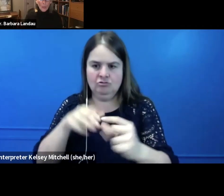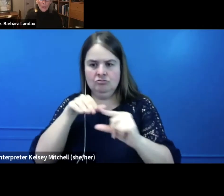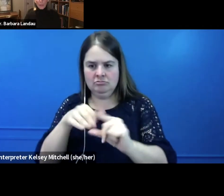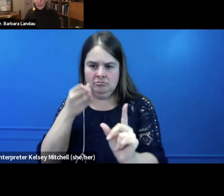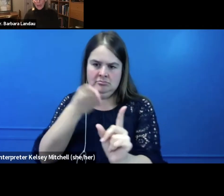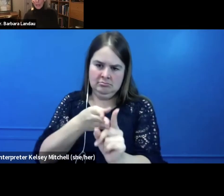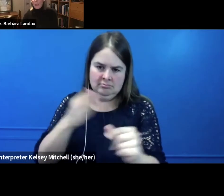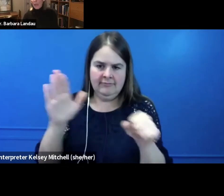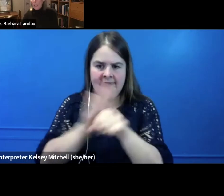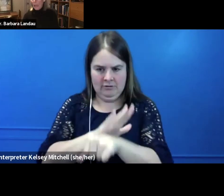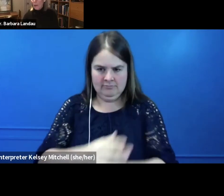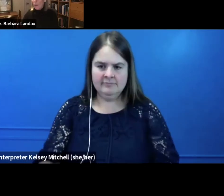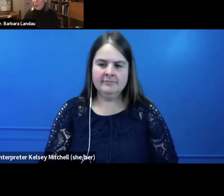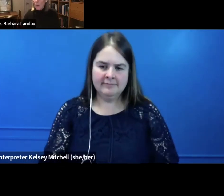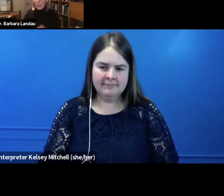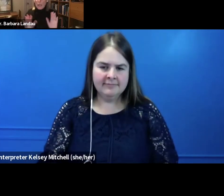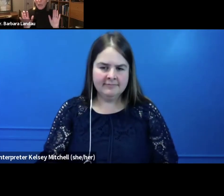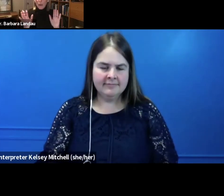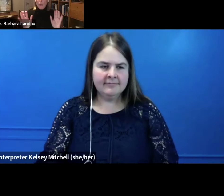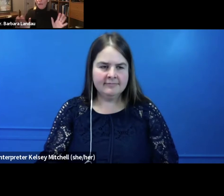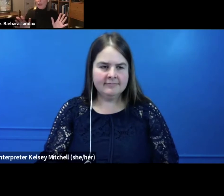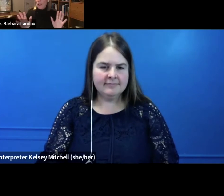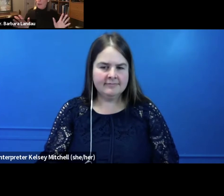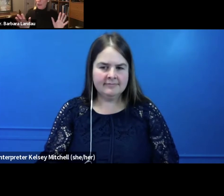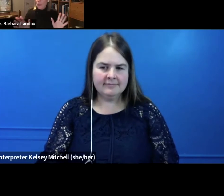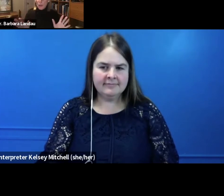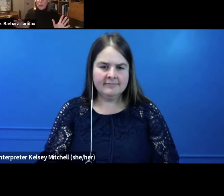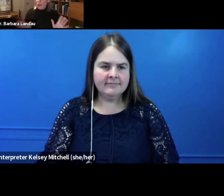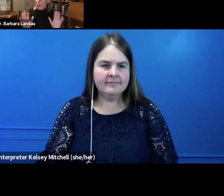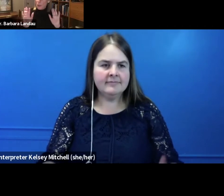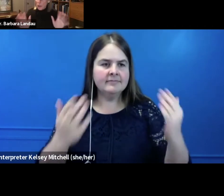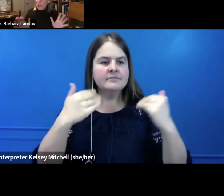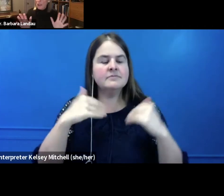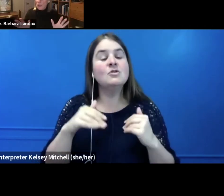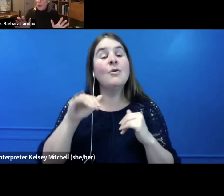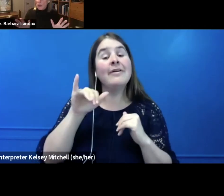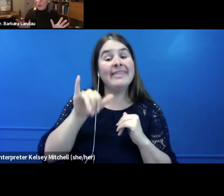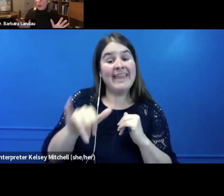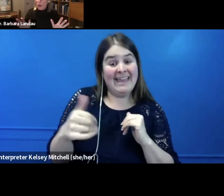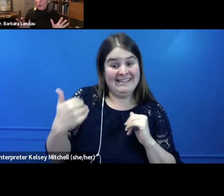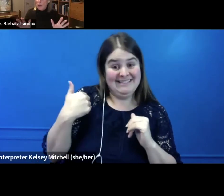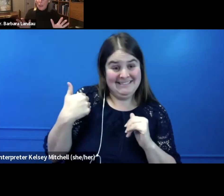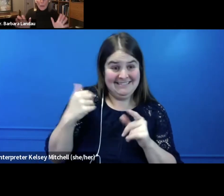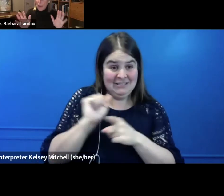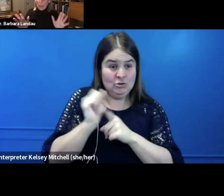so this case again we're going to say reflects typical structures there's